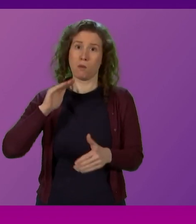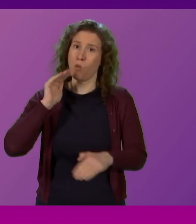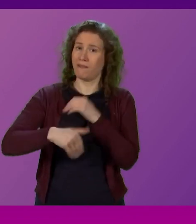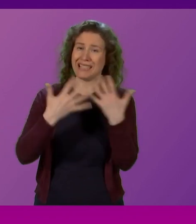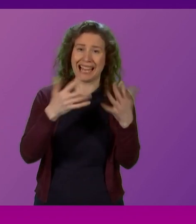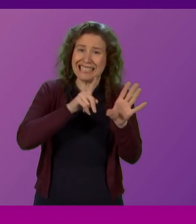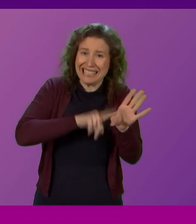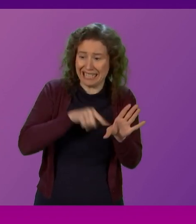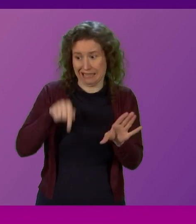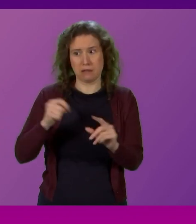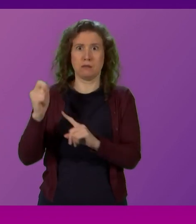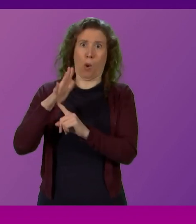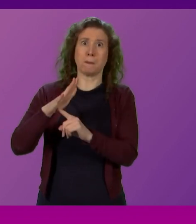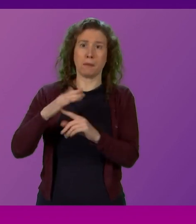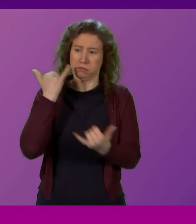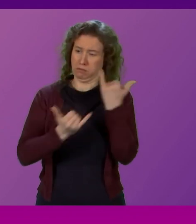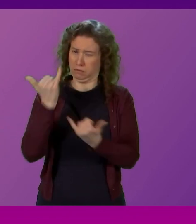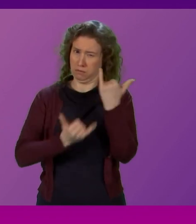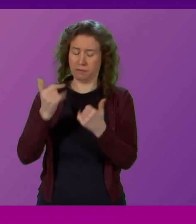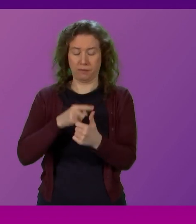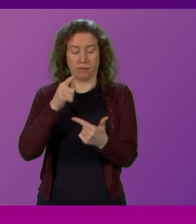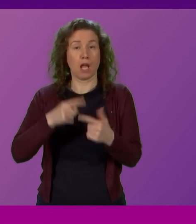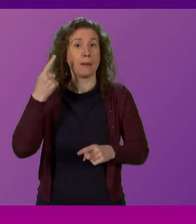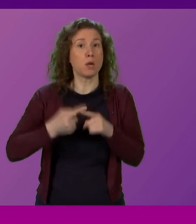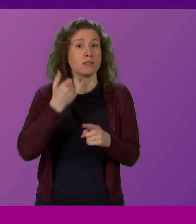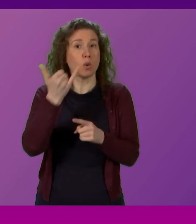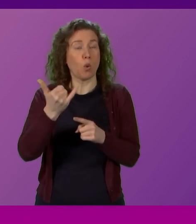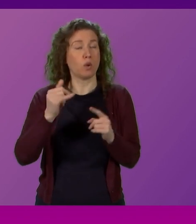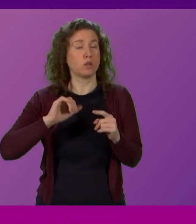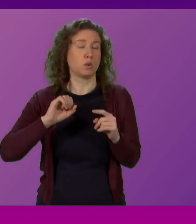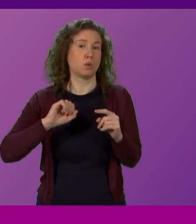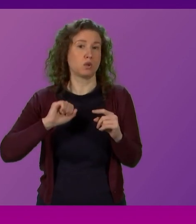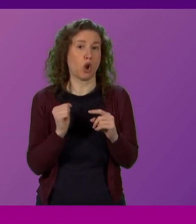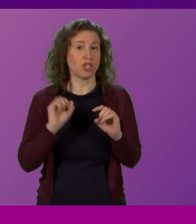If we look at emergency calls to the Scottish Ambulance Service, those were higher in the